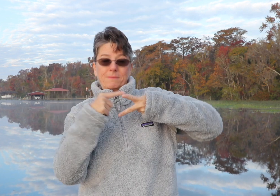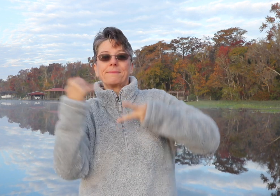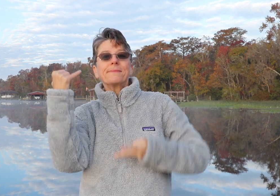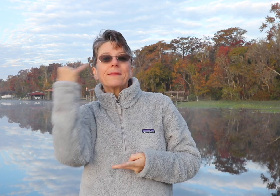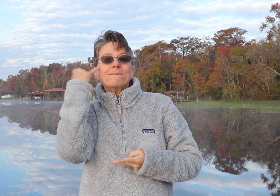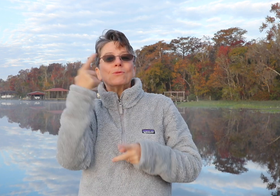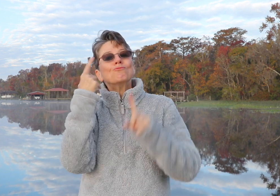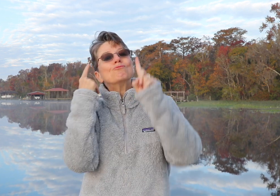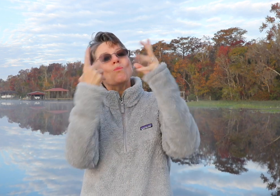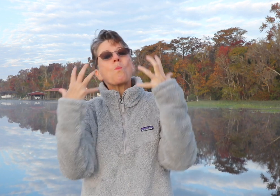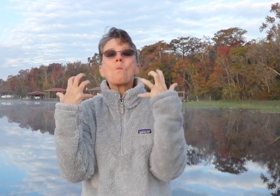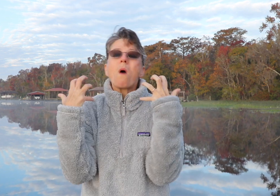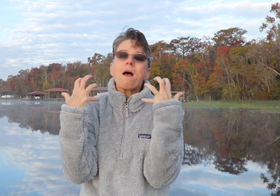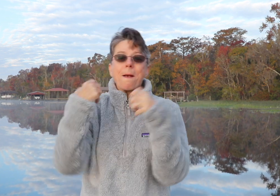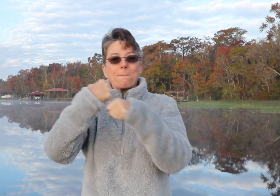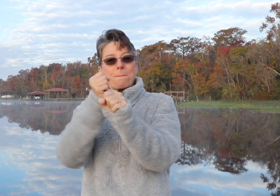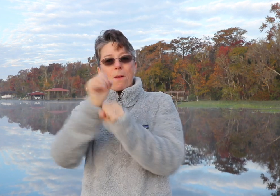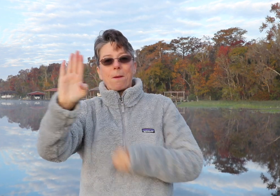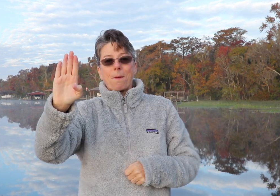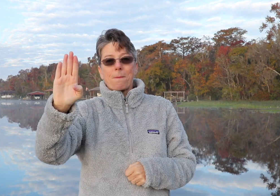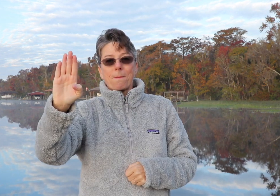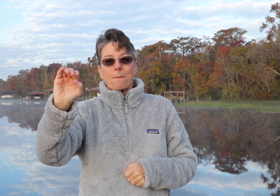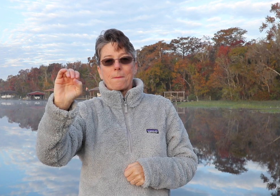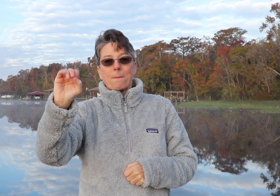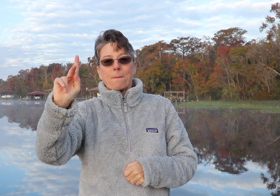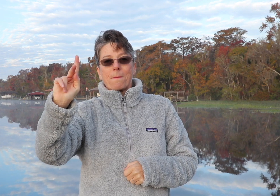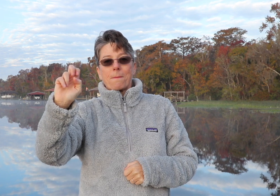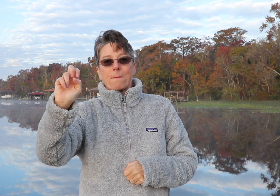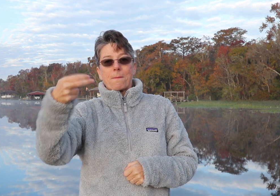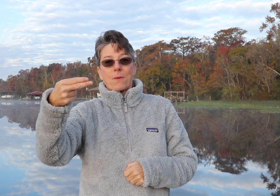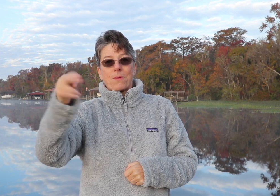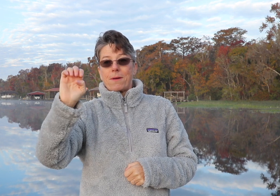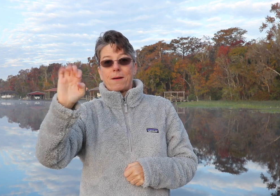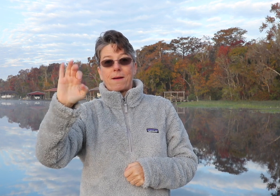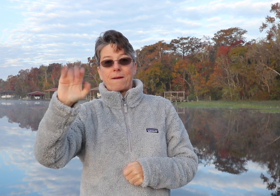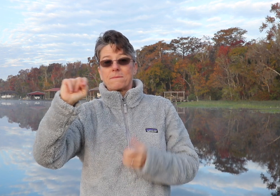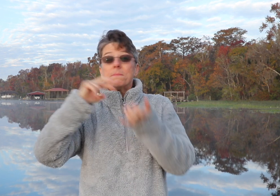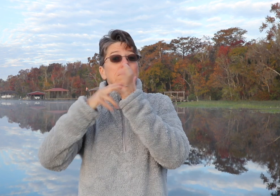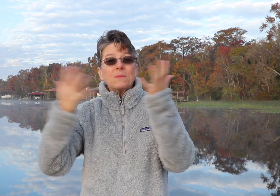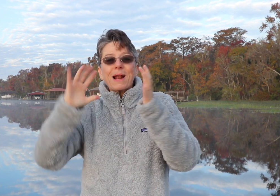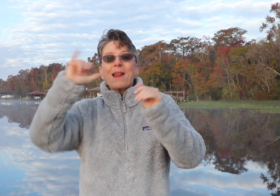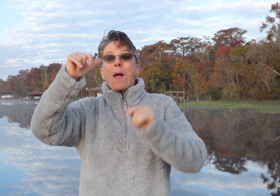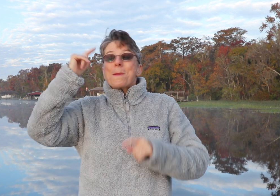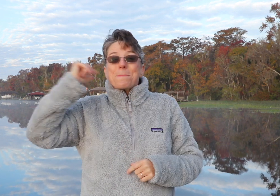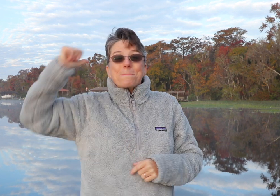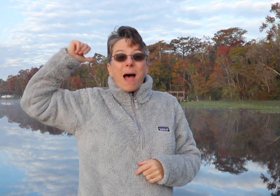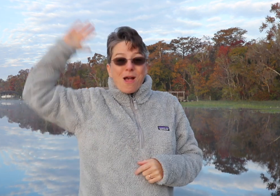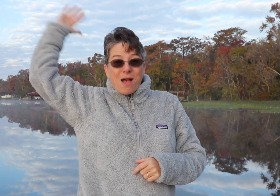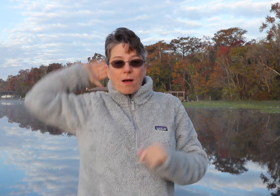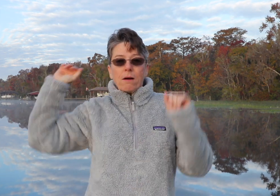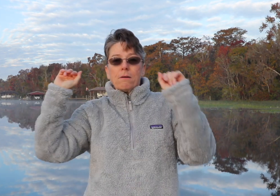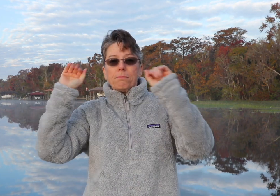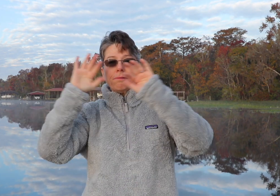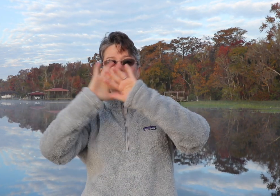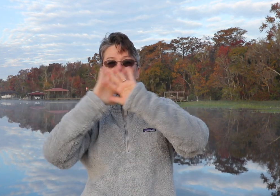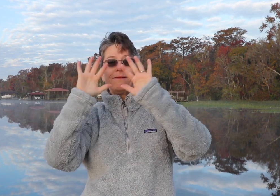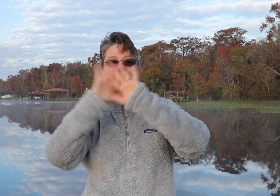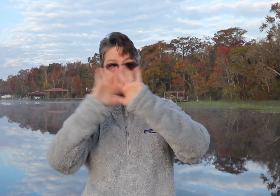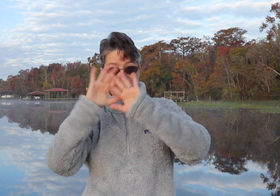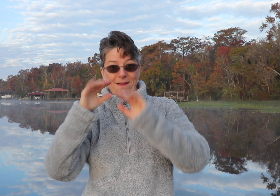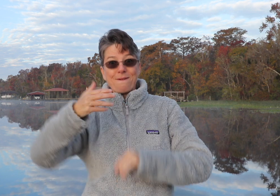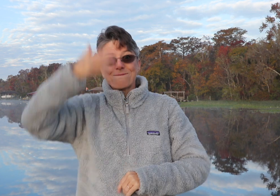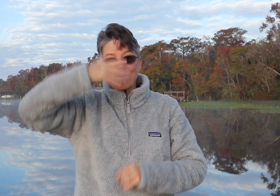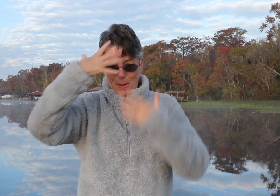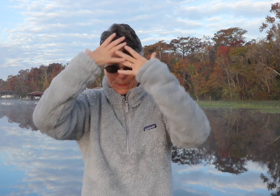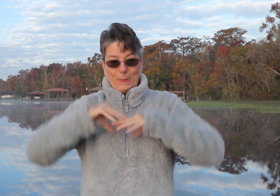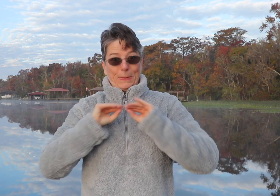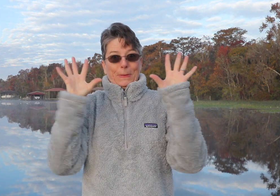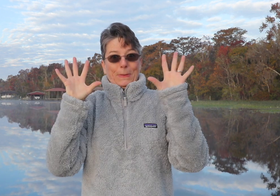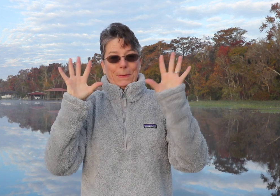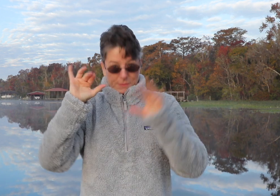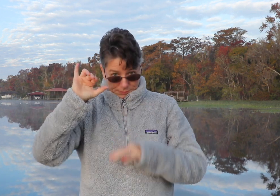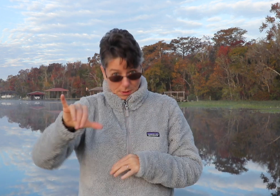If you want to create a bokeh effect, which means blurry in the background and sharp focus in the front....